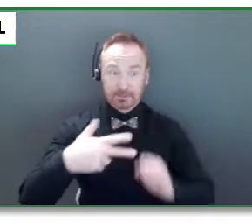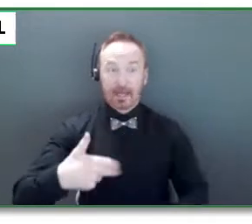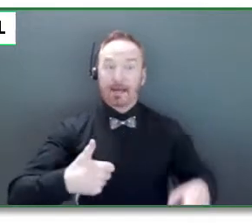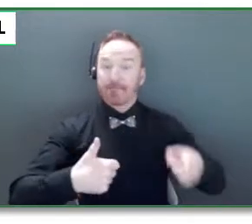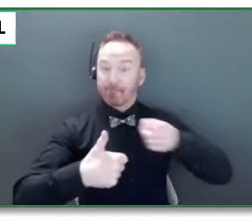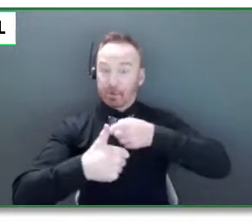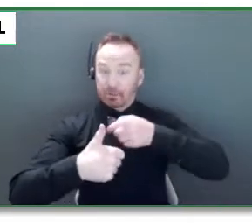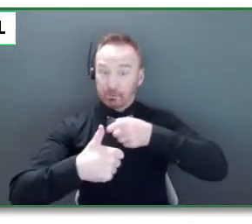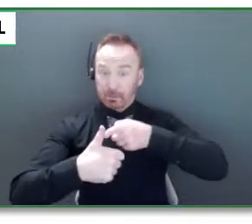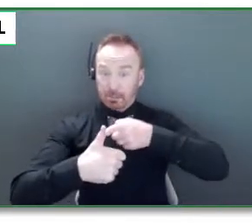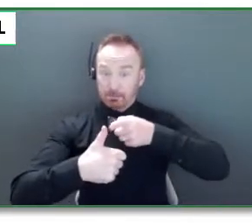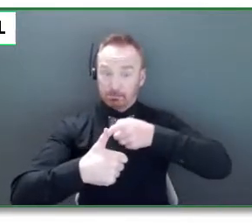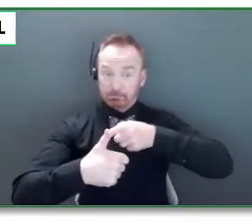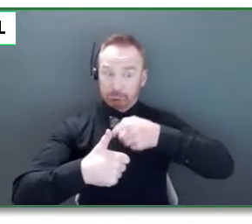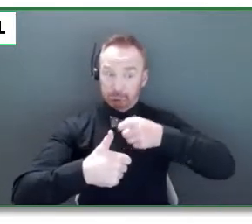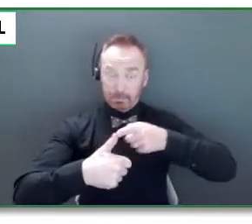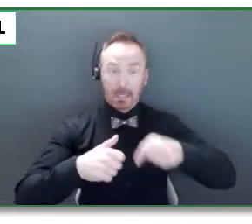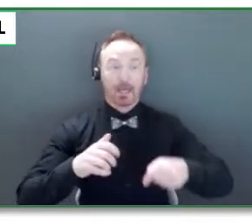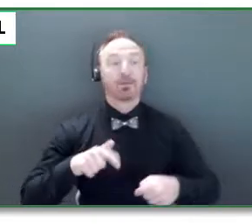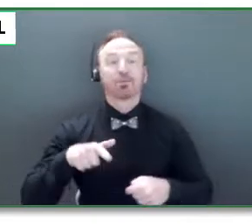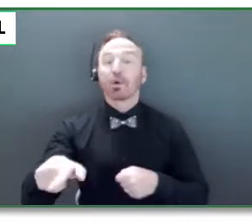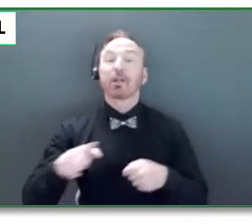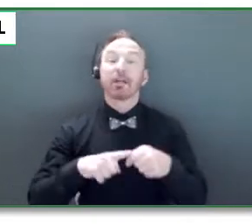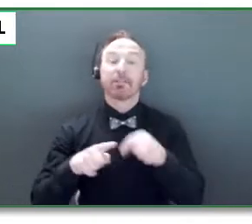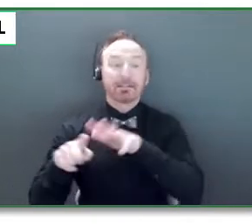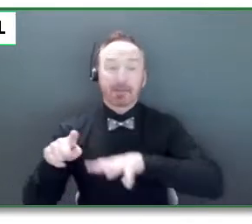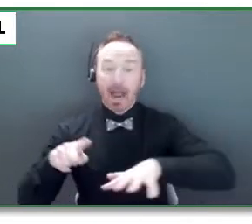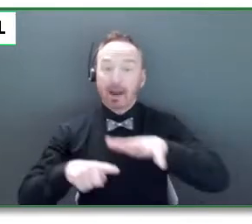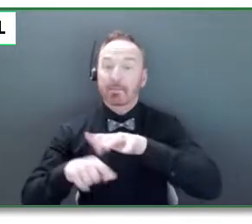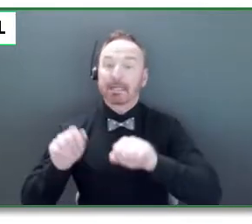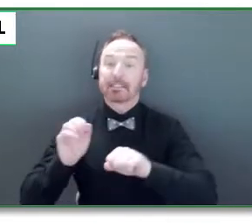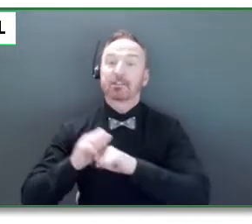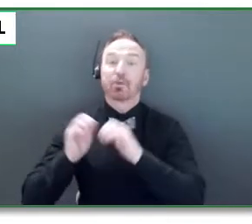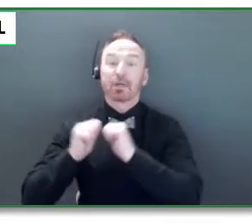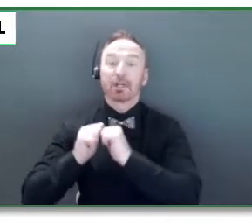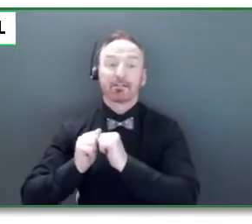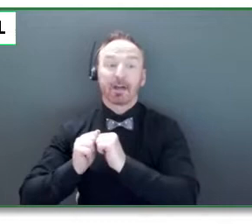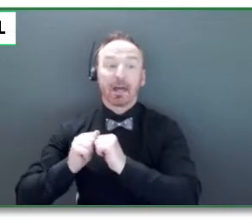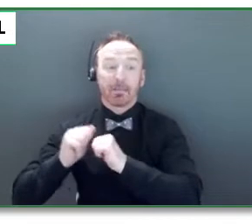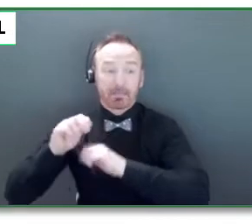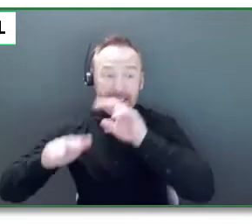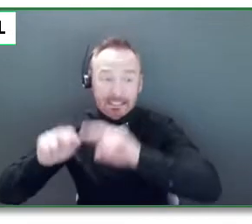environment and infrastructure. Next.